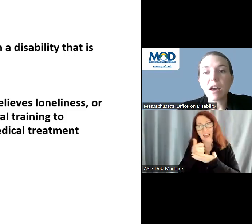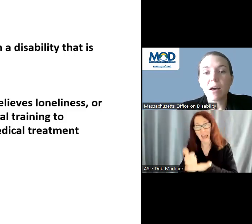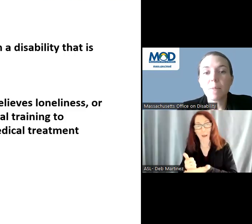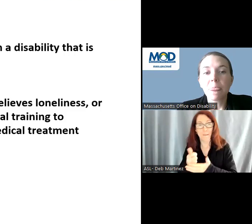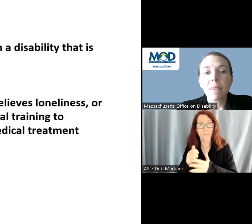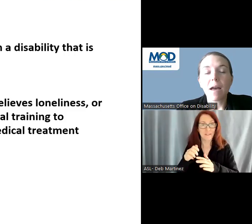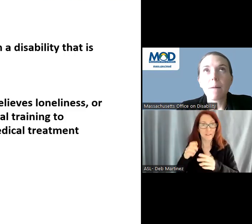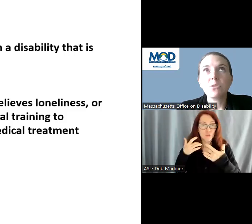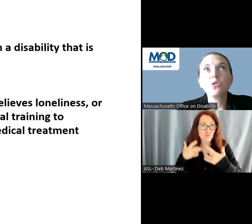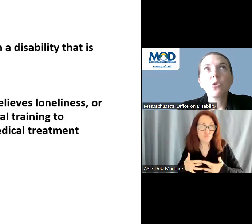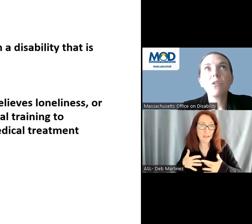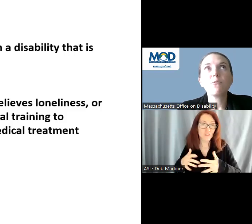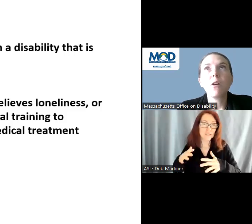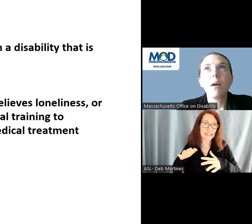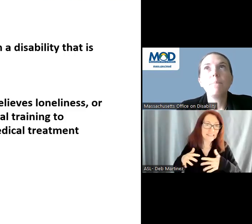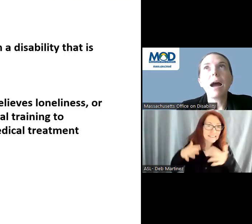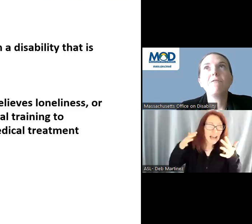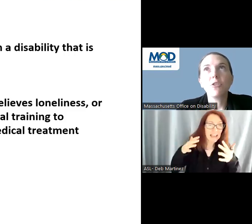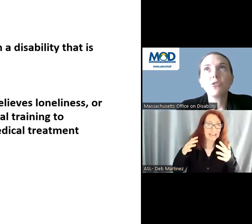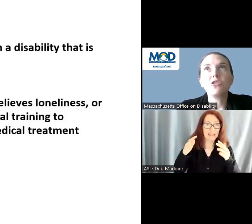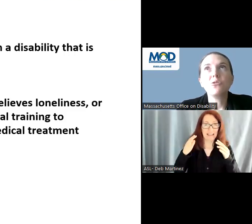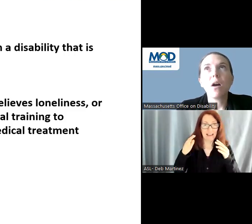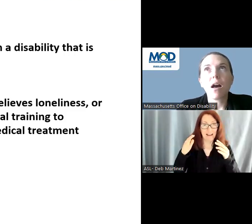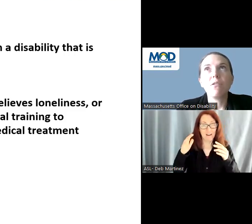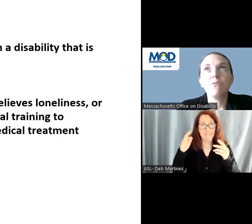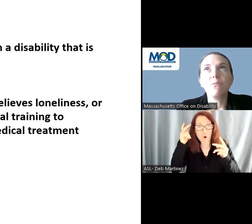anxiety, phobia, sort of by virtue of